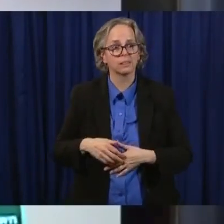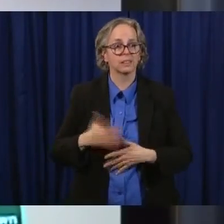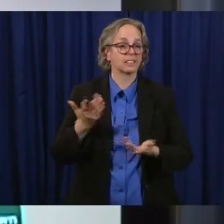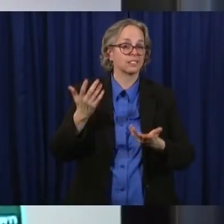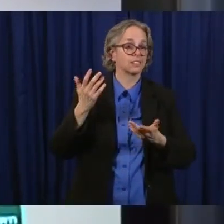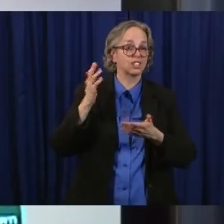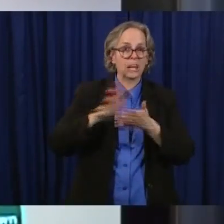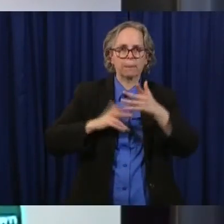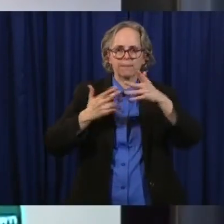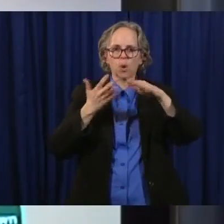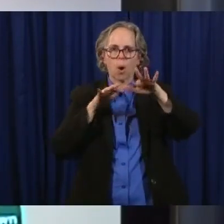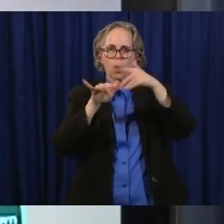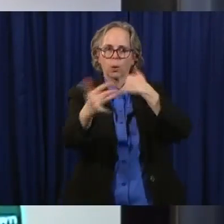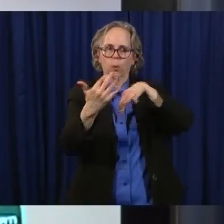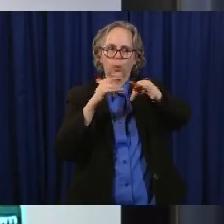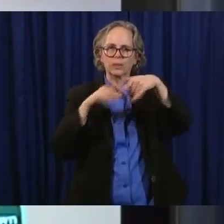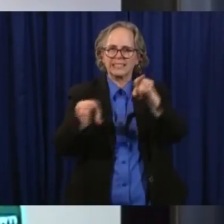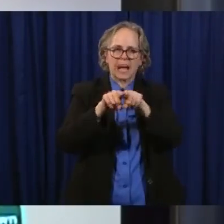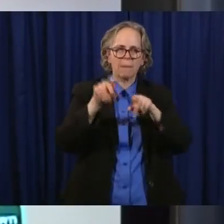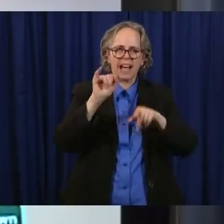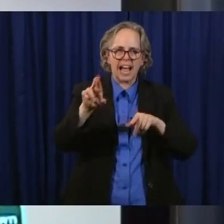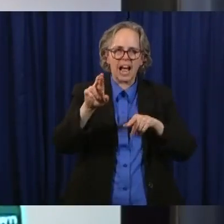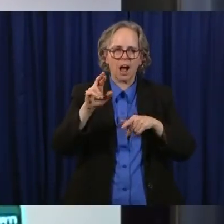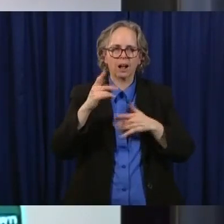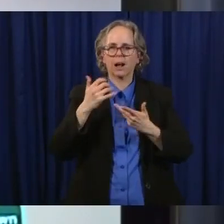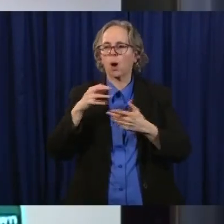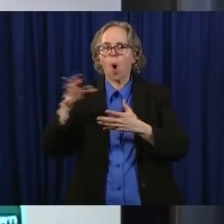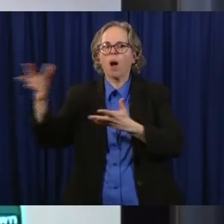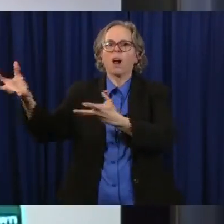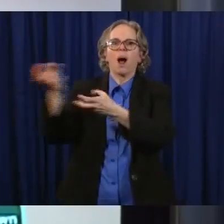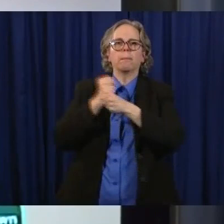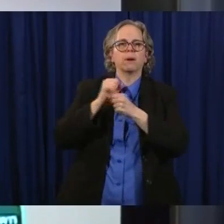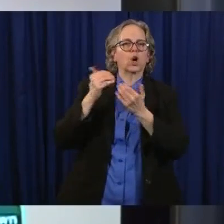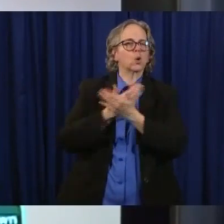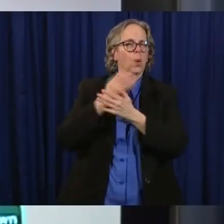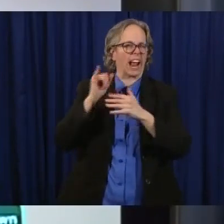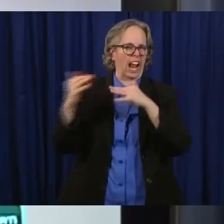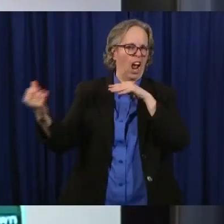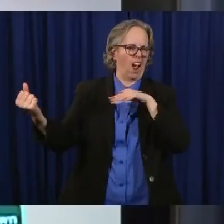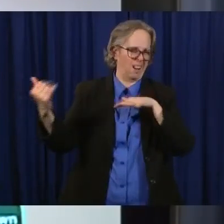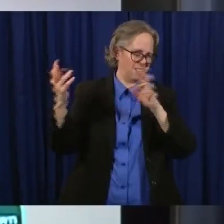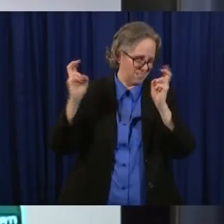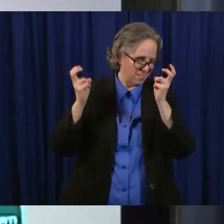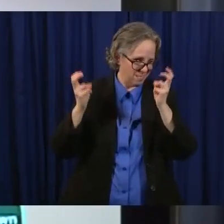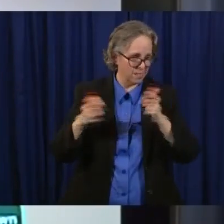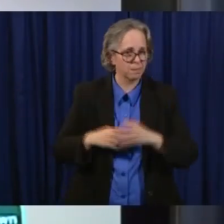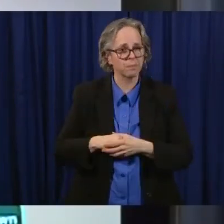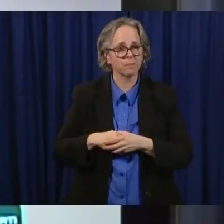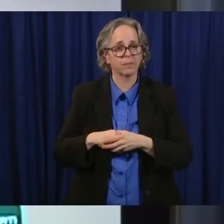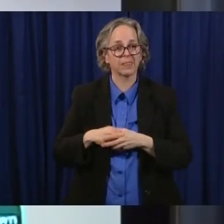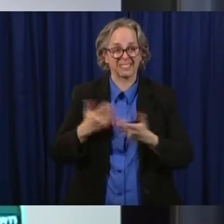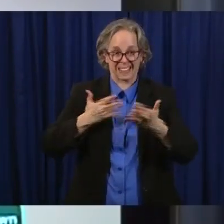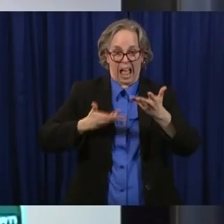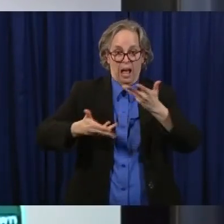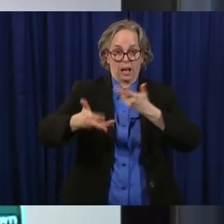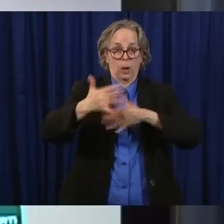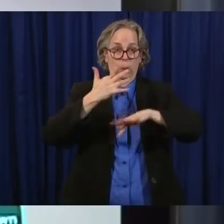ESPECIALLY COST. IT COSTS A LOT LESS THAN CONSTANTLY COOLING DOWN THE OUTDOOR AIR ESPECIALLY IN THE